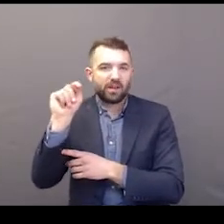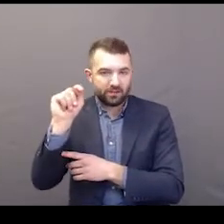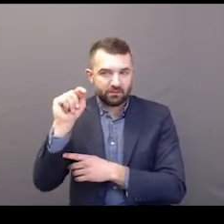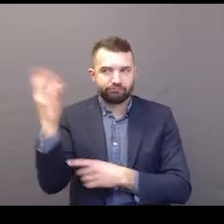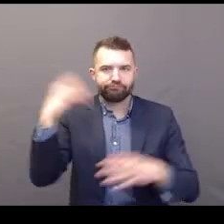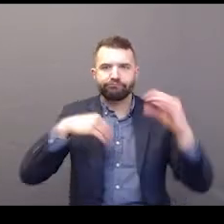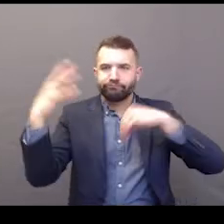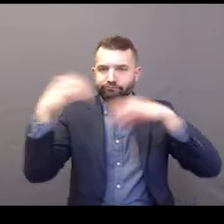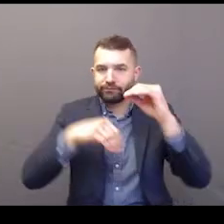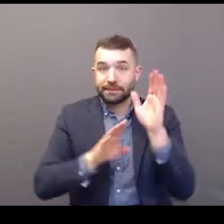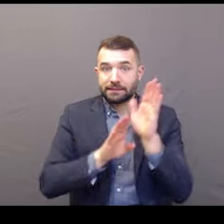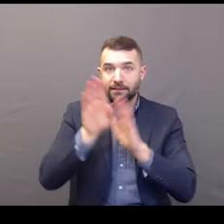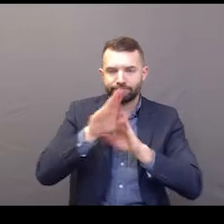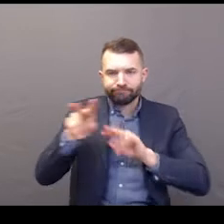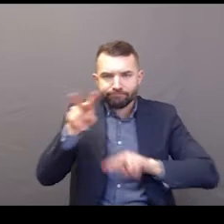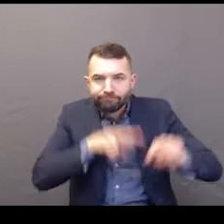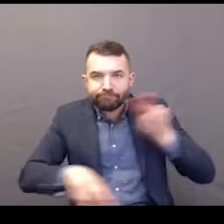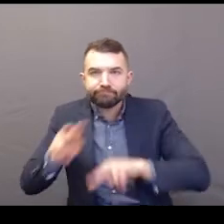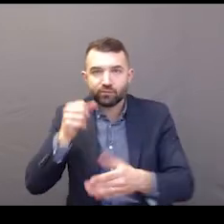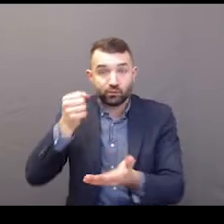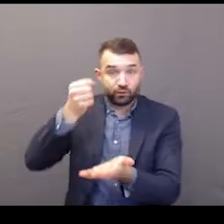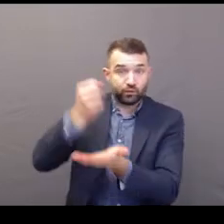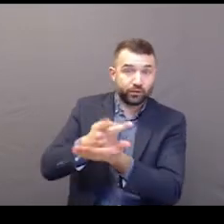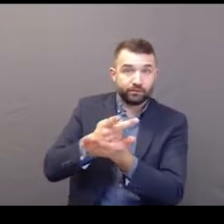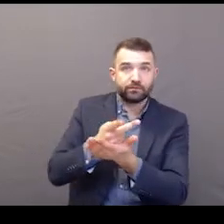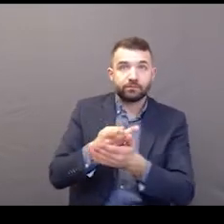For example, WSDOT needs to approve proposed lane widths and other roadway features.